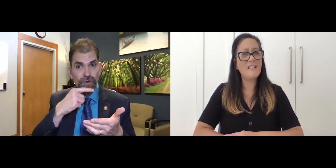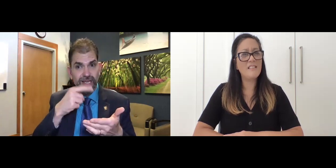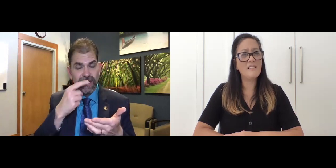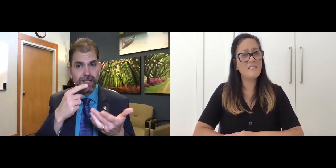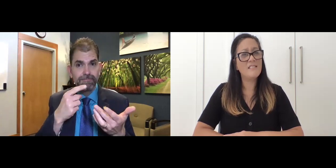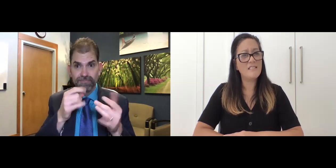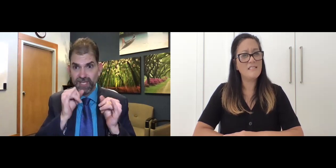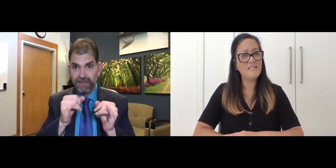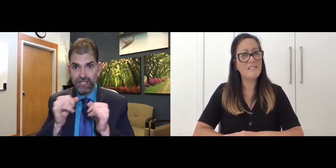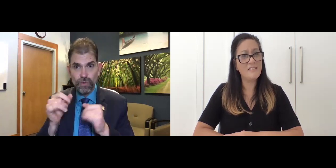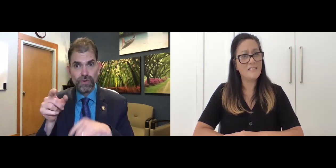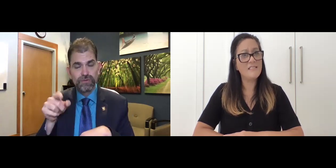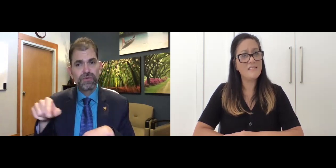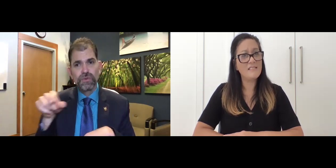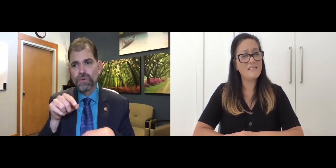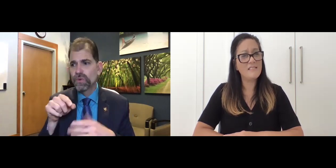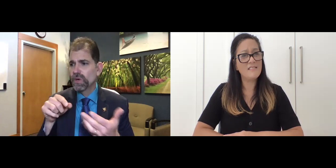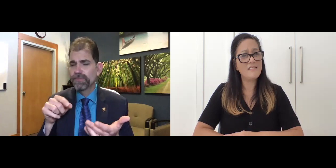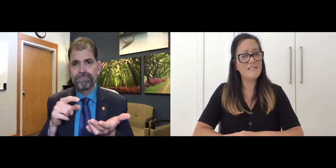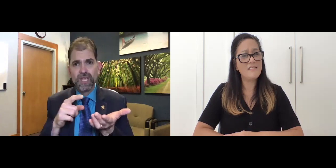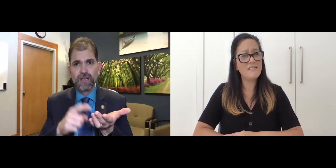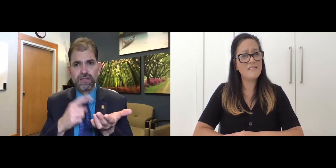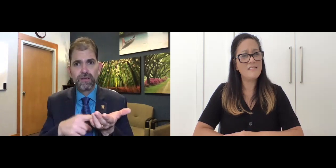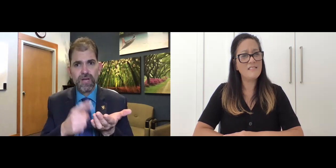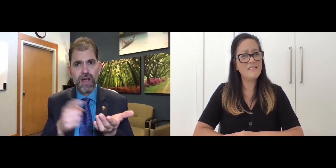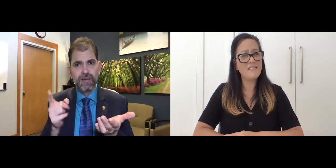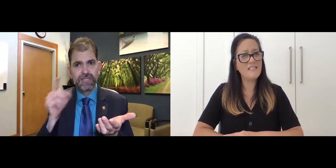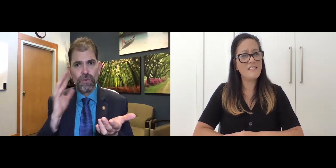early acquisition of sign language.